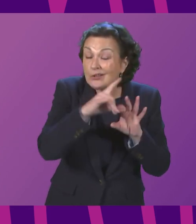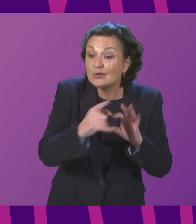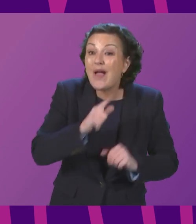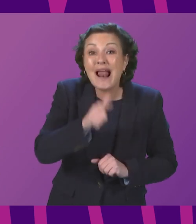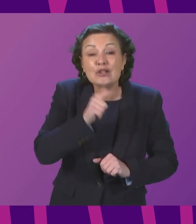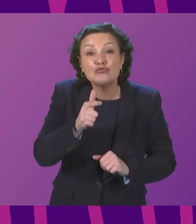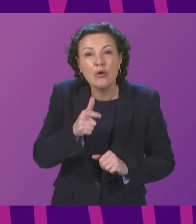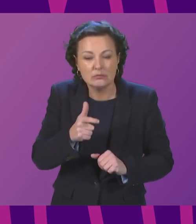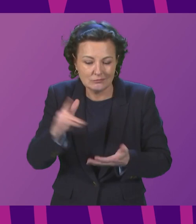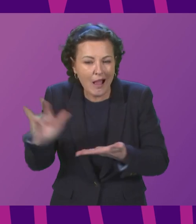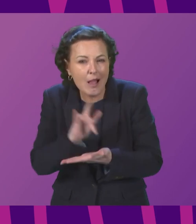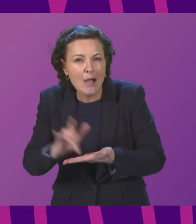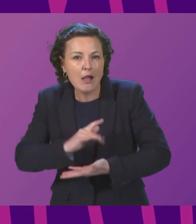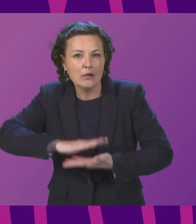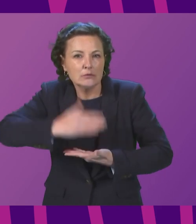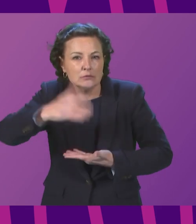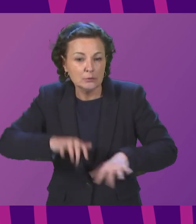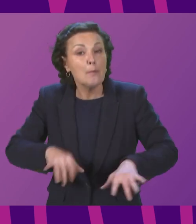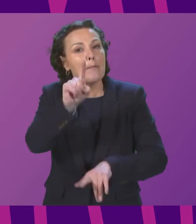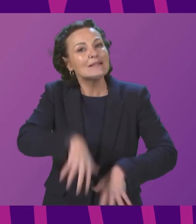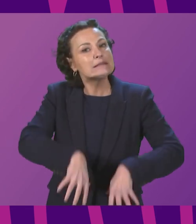of course, with those who are in the most deprived circumstances.